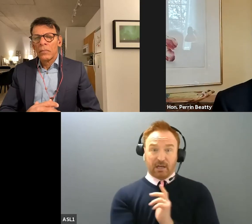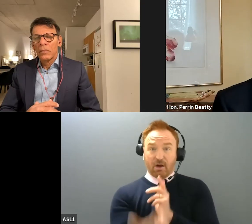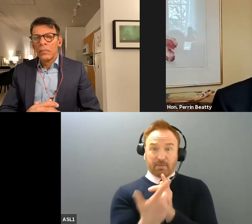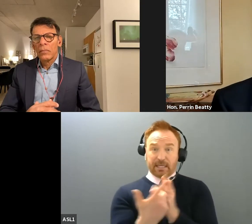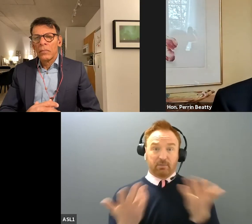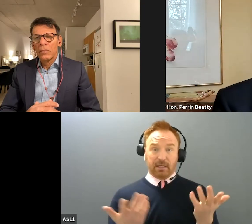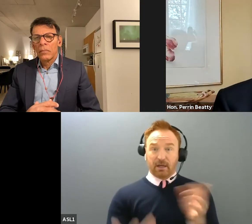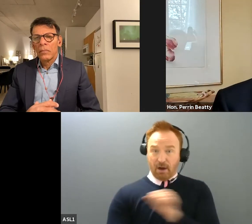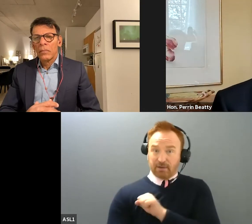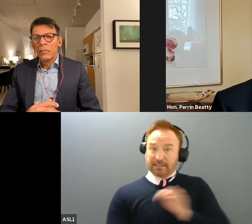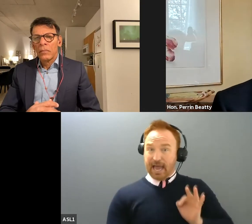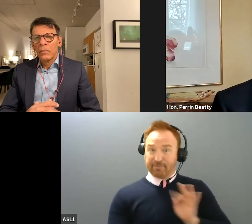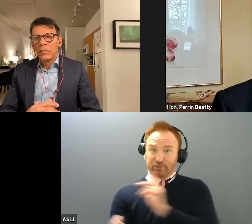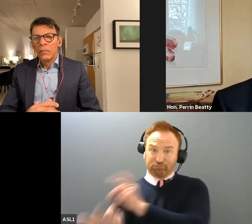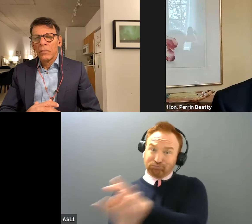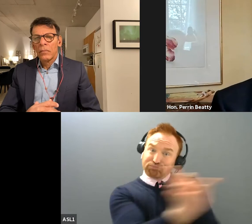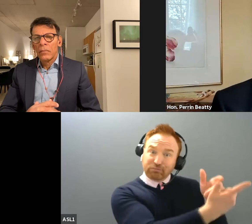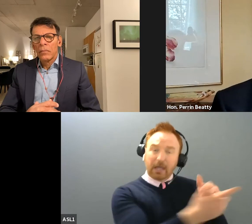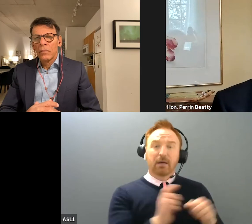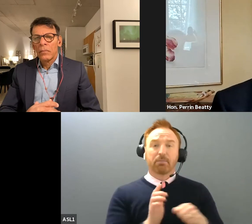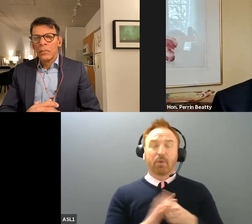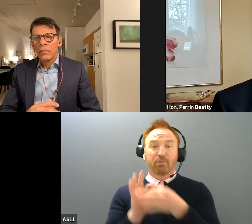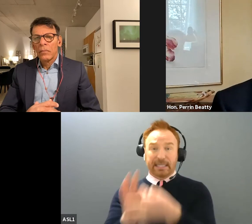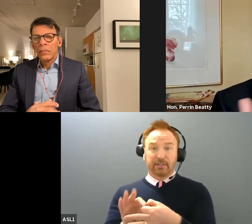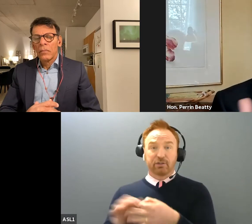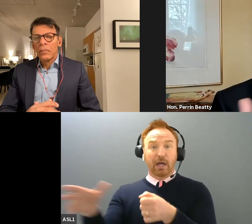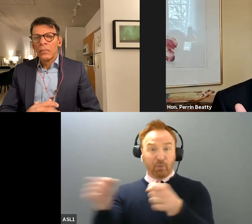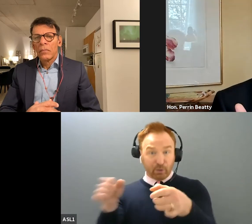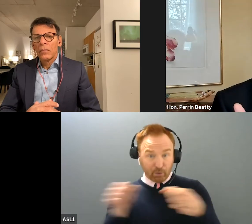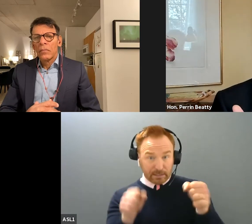much more so both in terms of recruitment and in terms of the provision of facilities